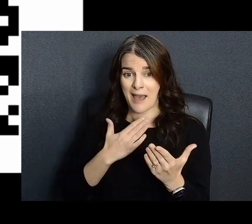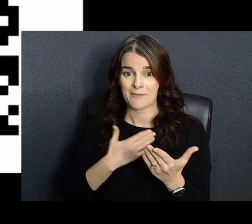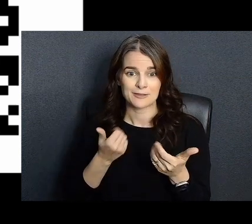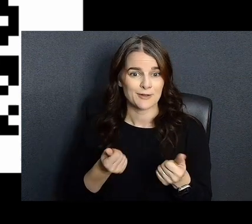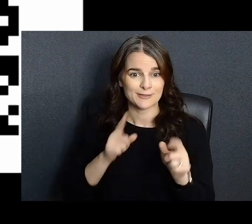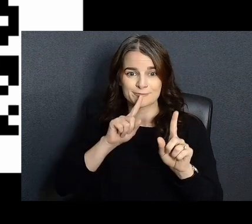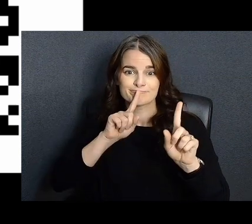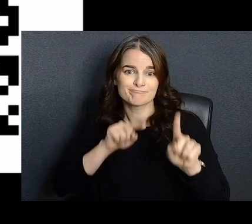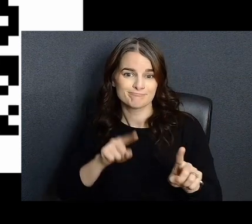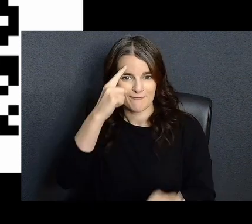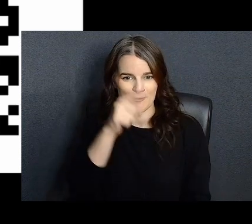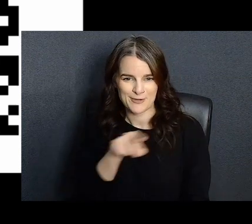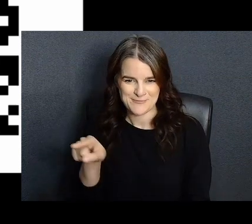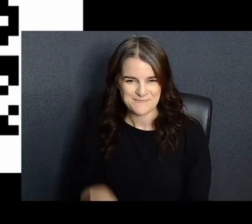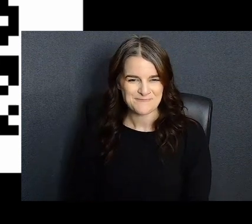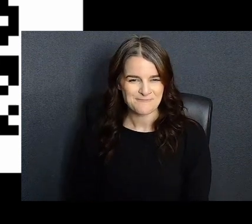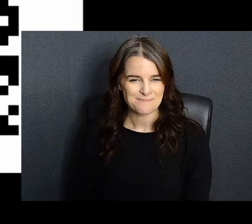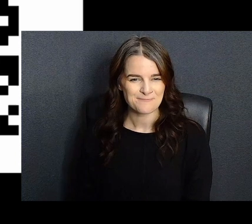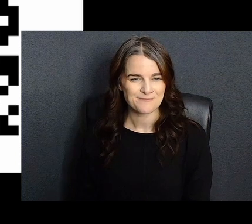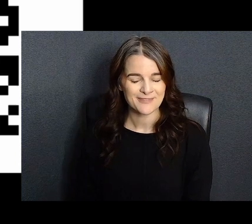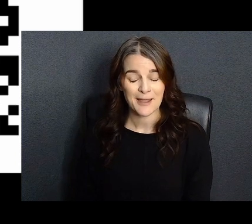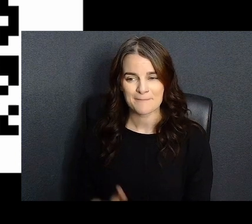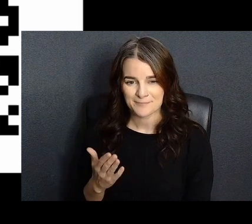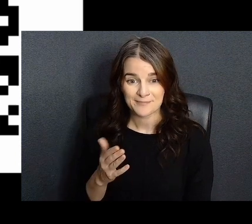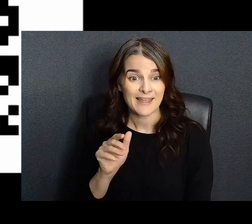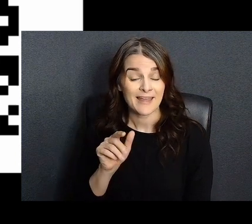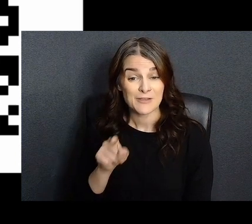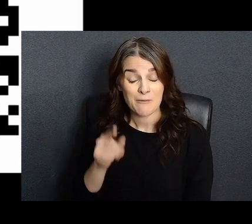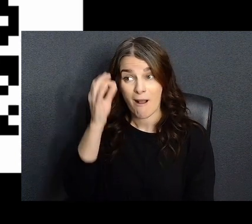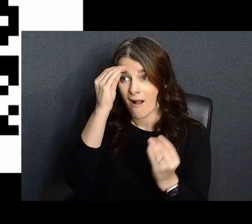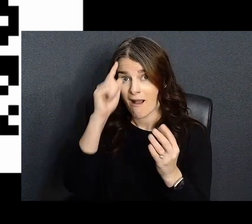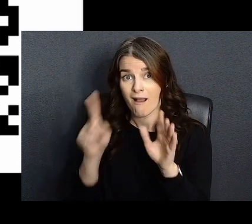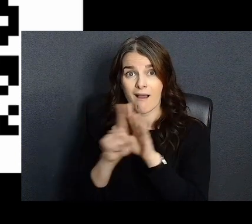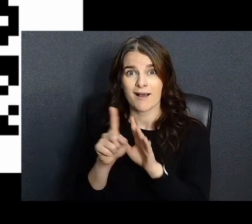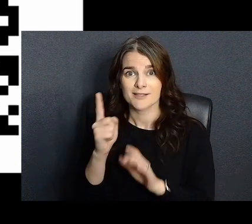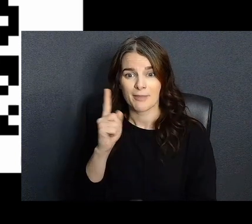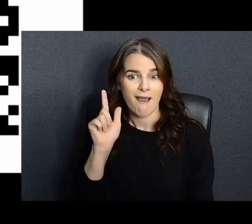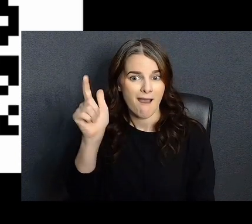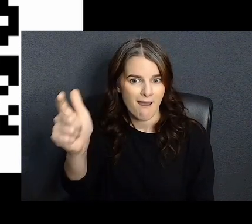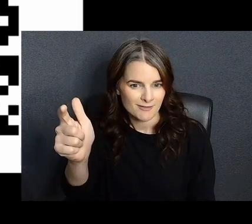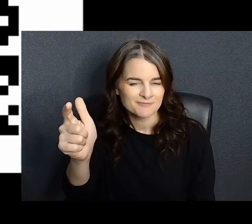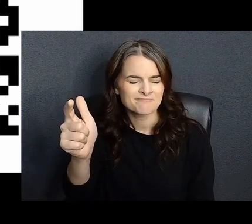And if you think of something down the road, please do feel free to reach out to us at TechOWL and the Institute.